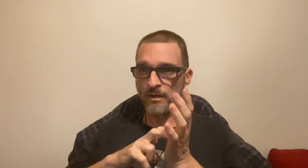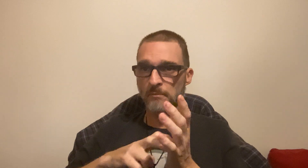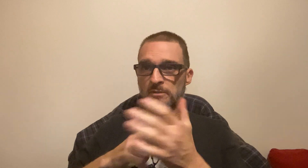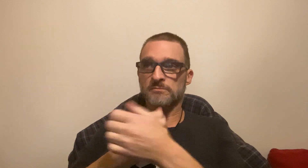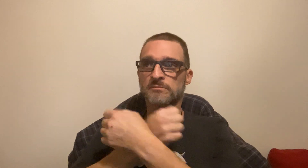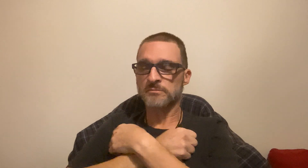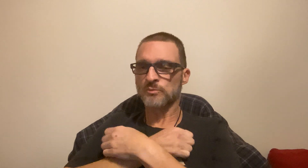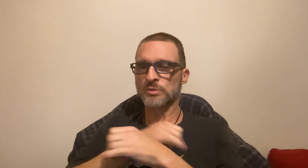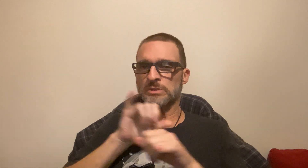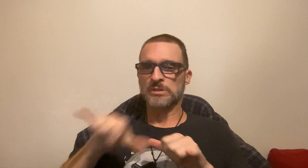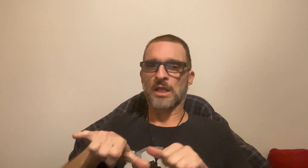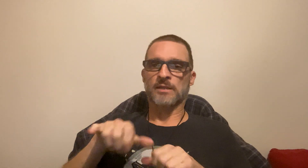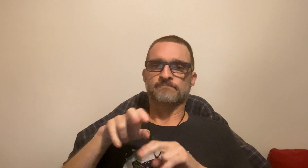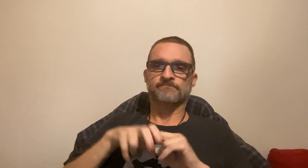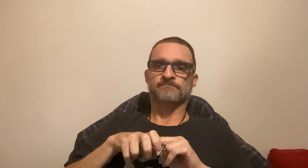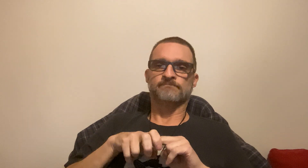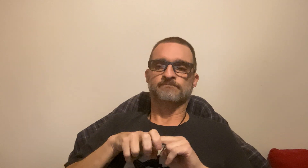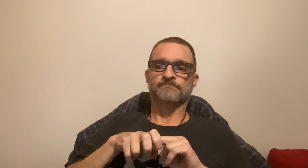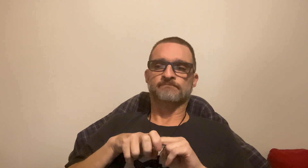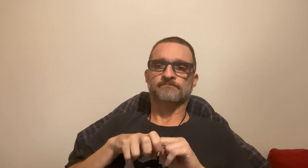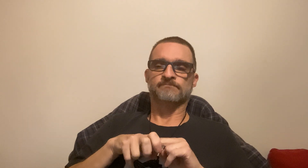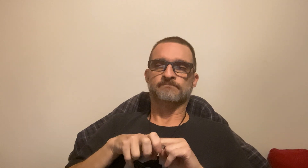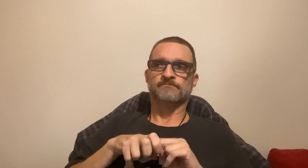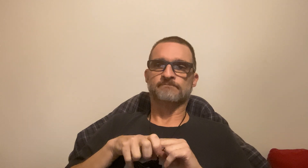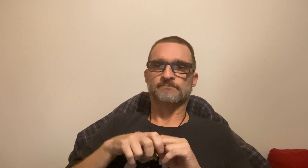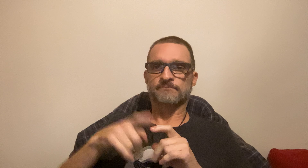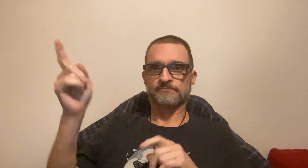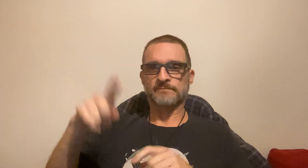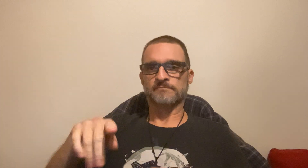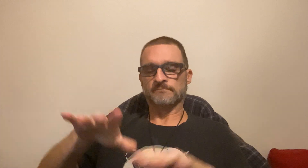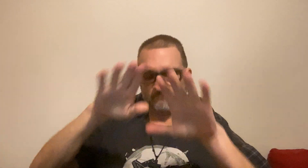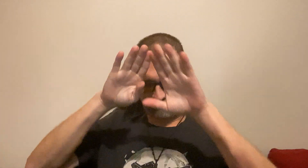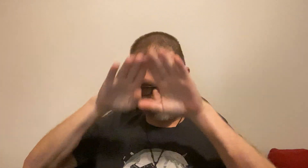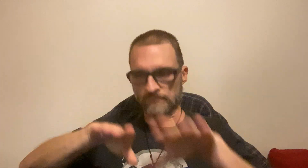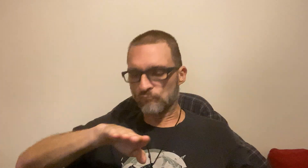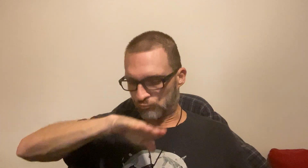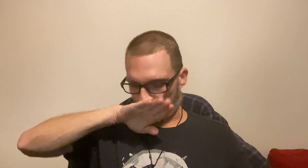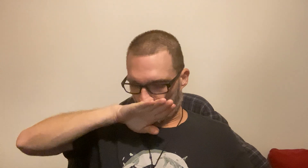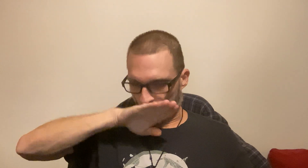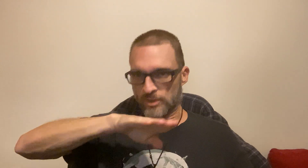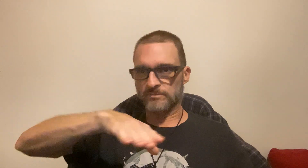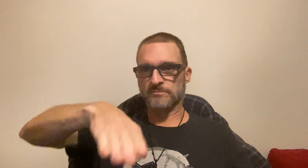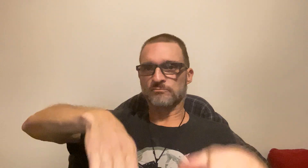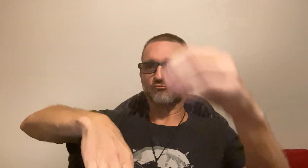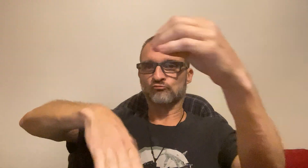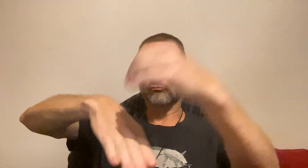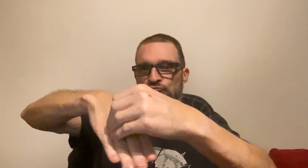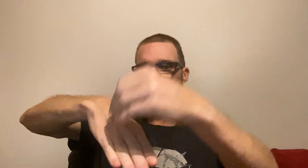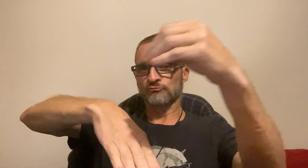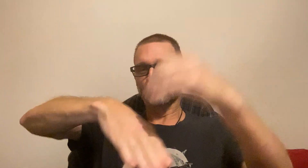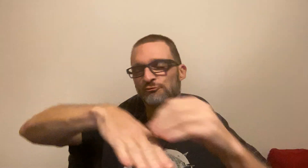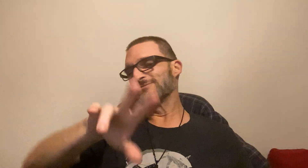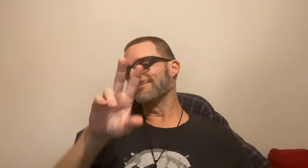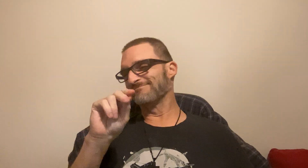with getting up to hug or stay seated. Let everyone come to me, bow down, and kiss my ring and my hand.